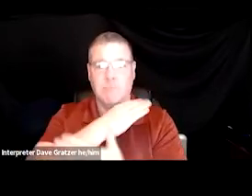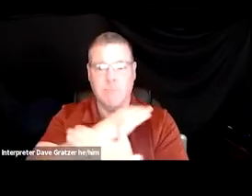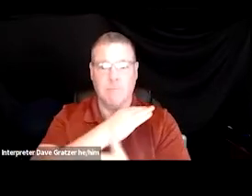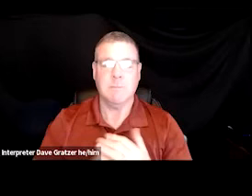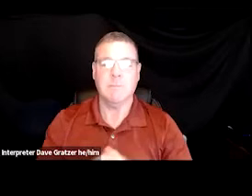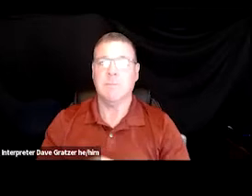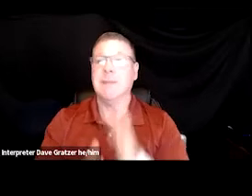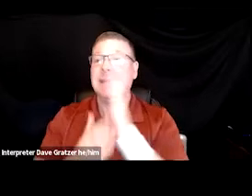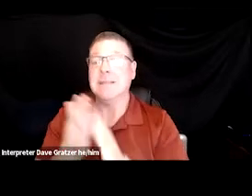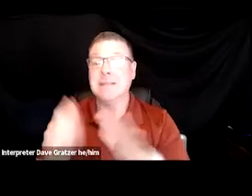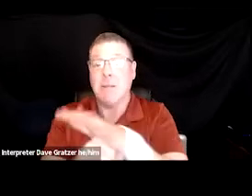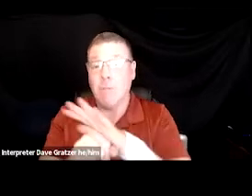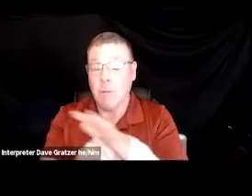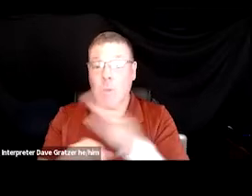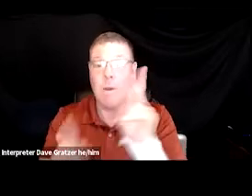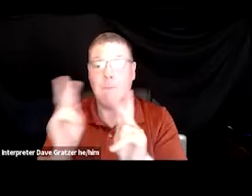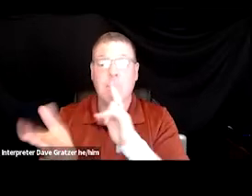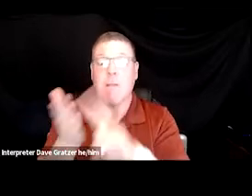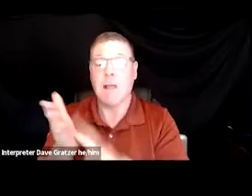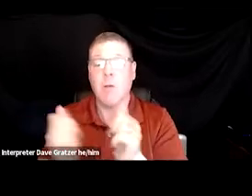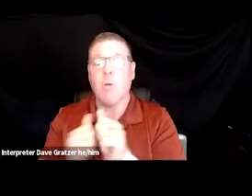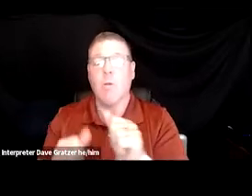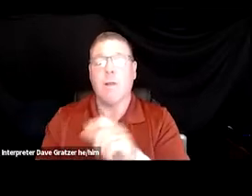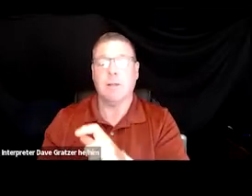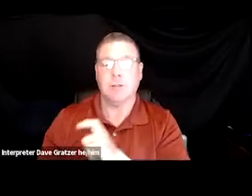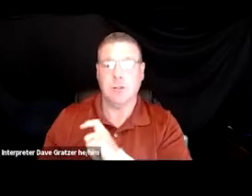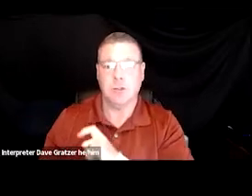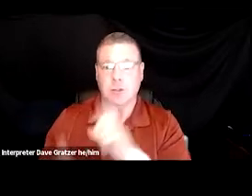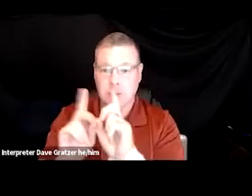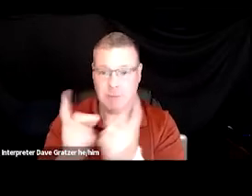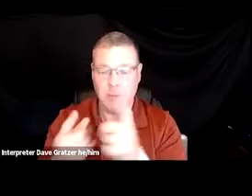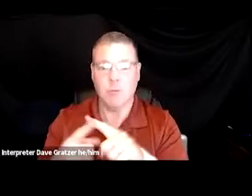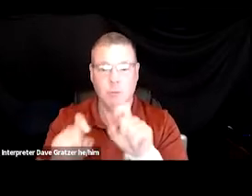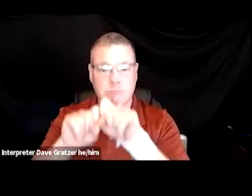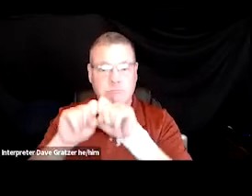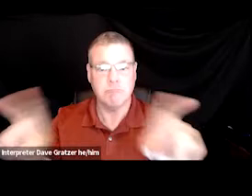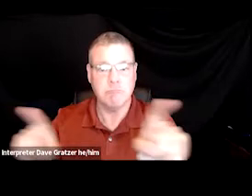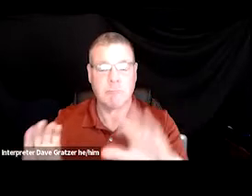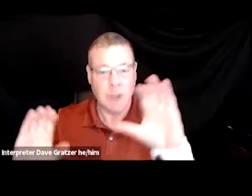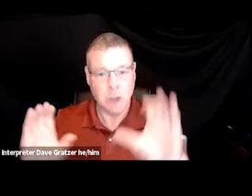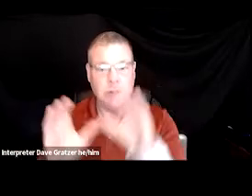Some local authorities subcontract with local county sheriffs departments to deploy a certified mental health deputy